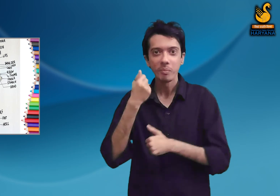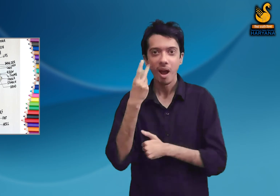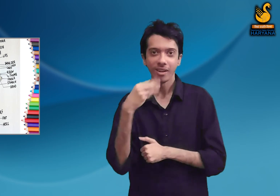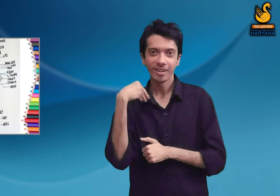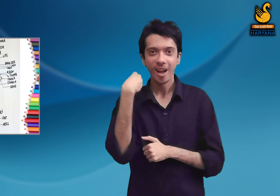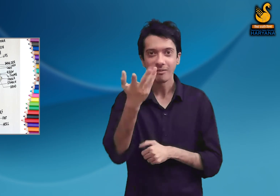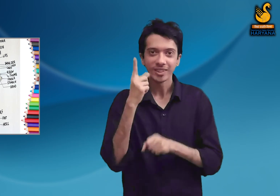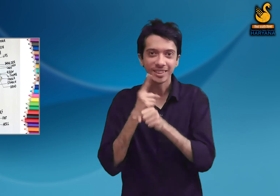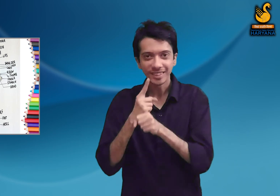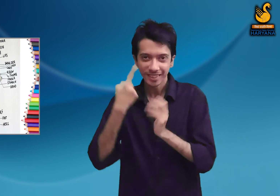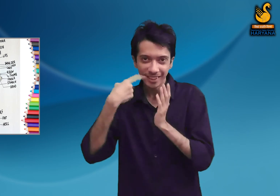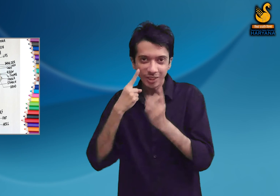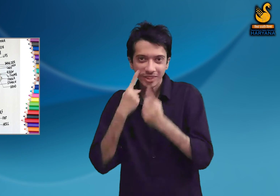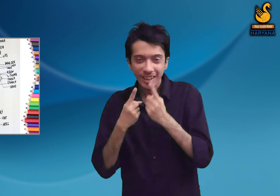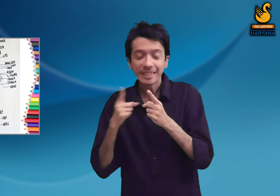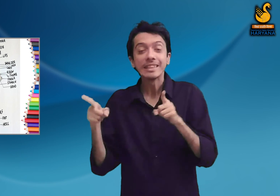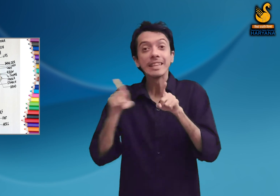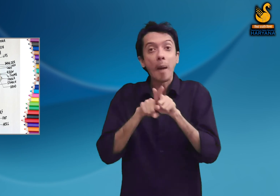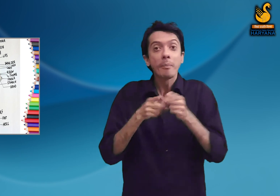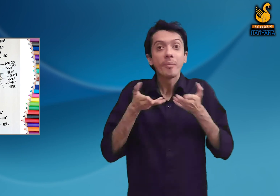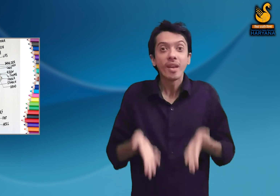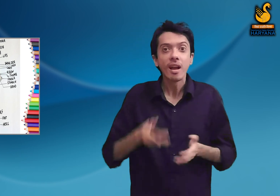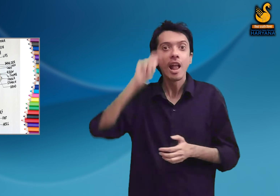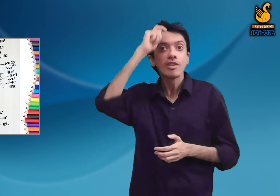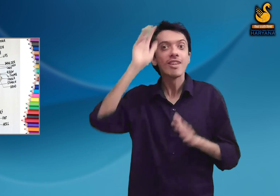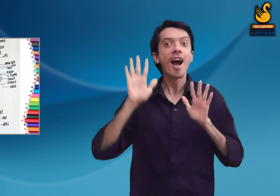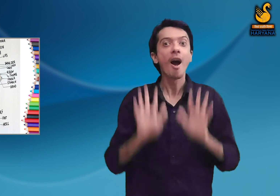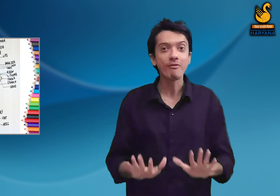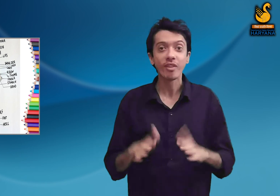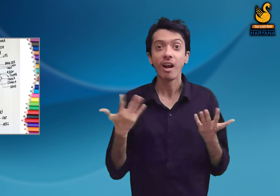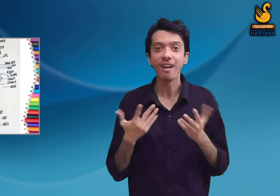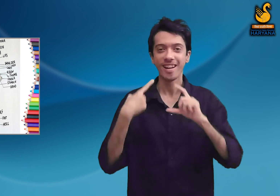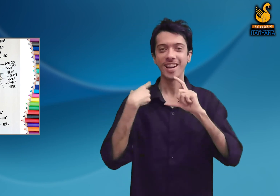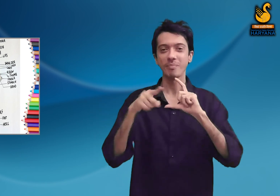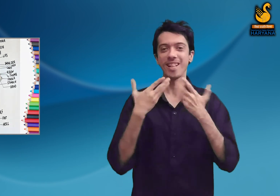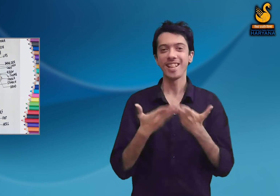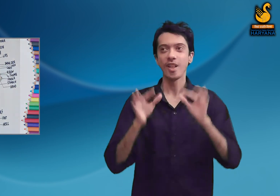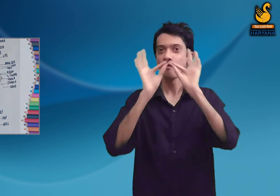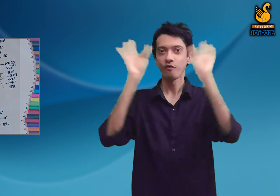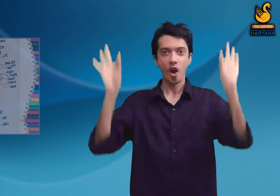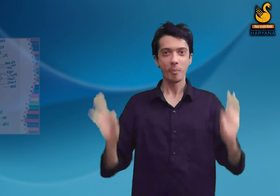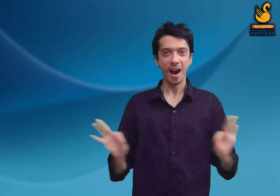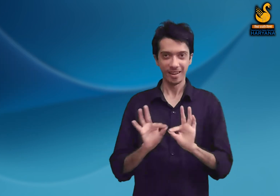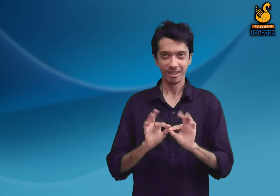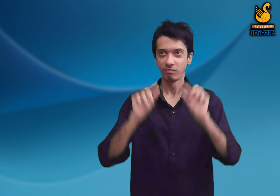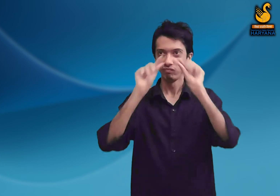and we would get marks for the diagrams. Similarly, in English, you will need to draw the format of an email